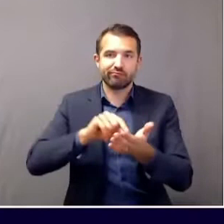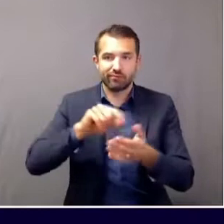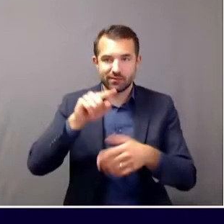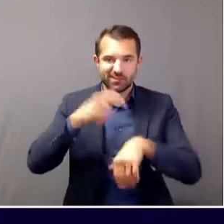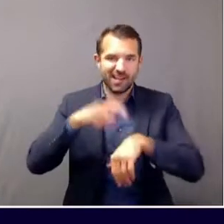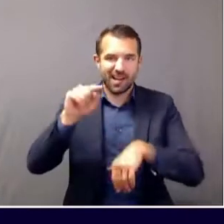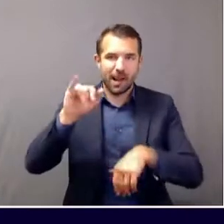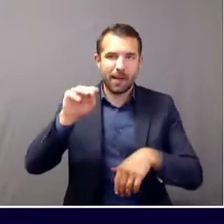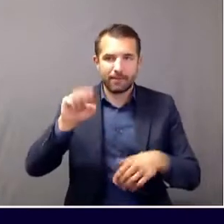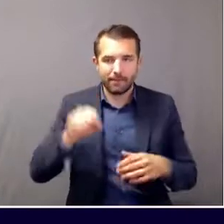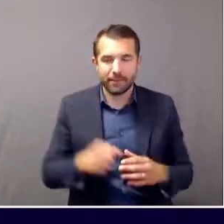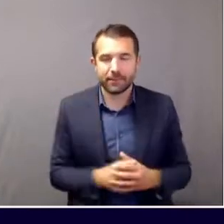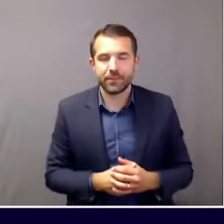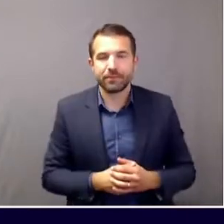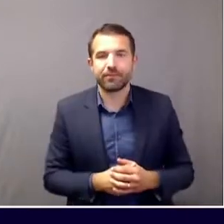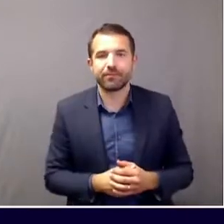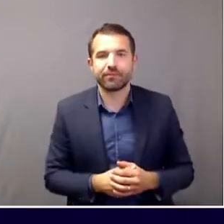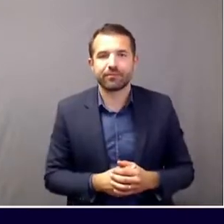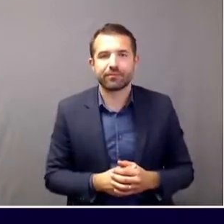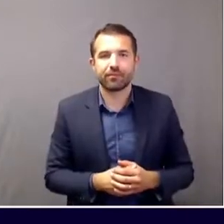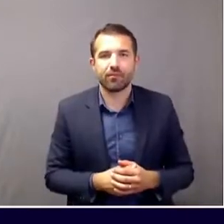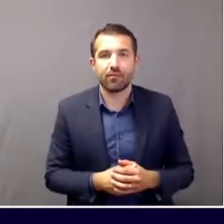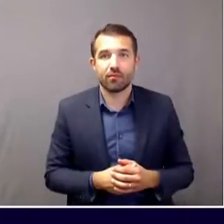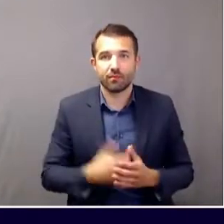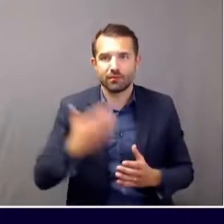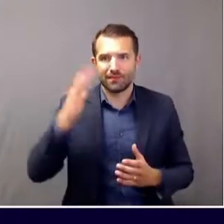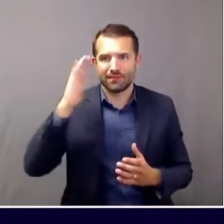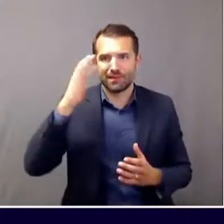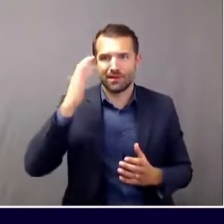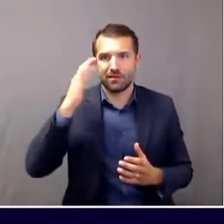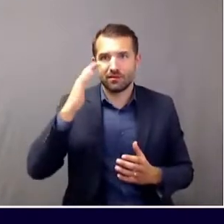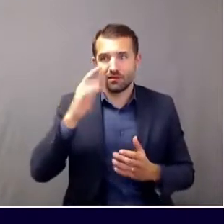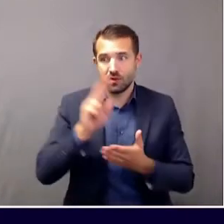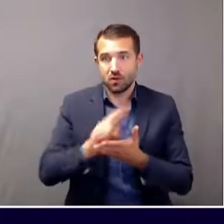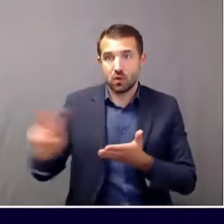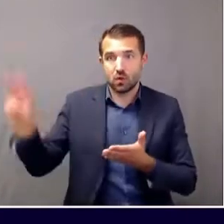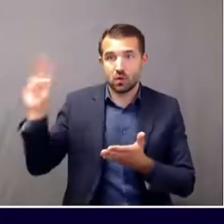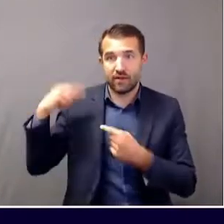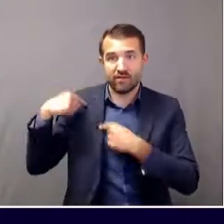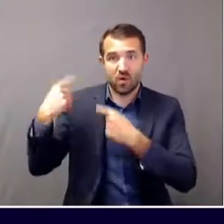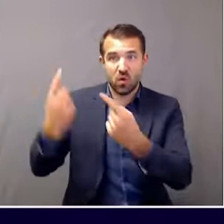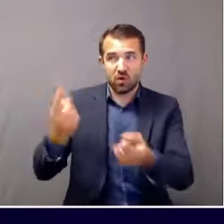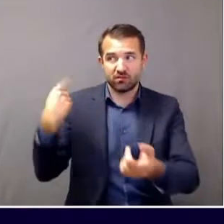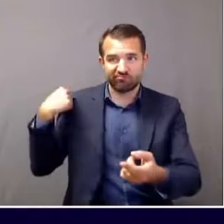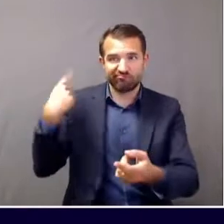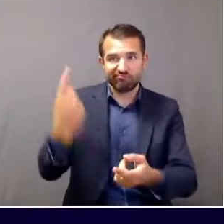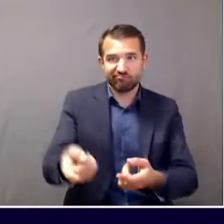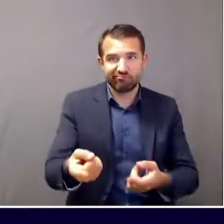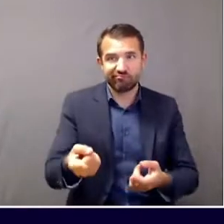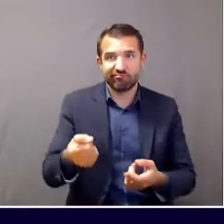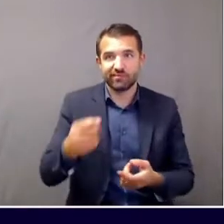it looks like in the past two